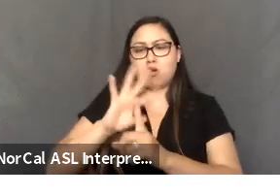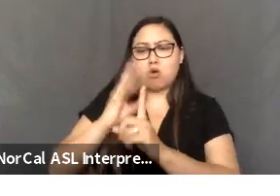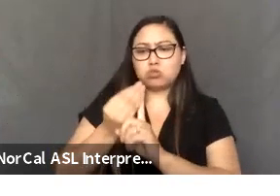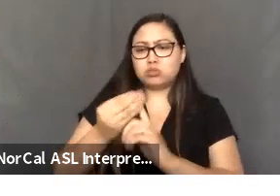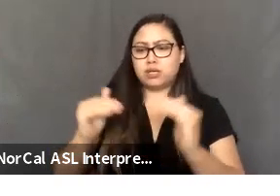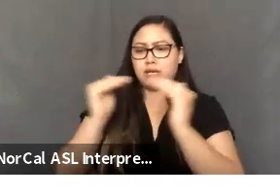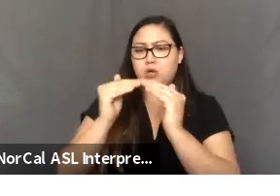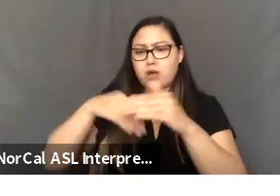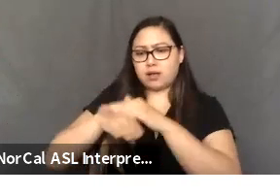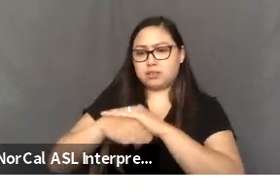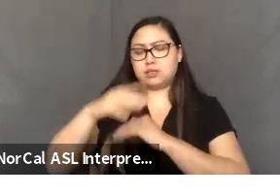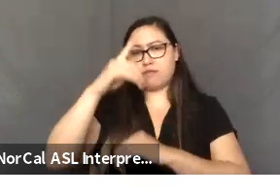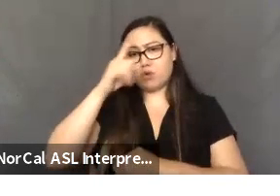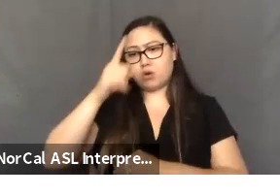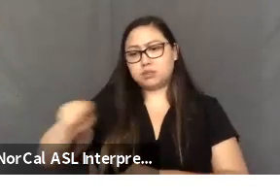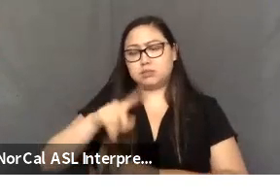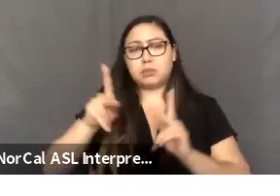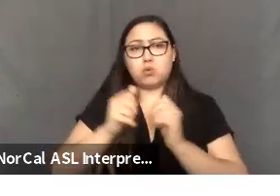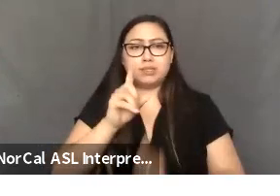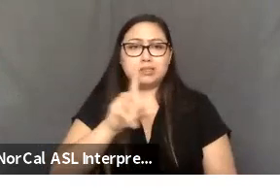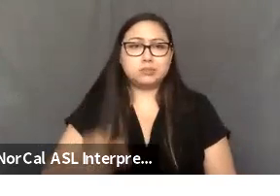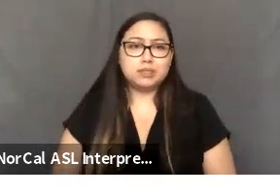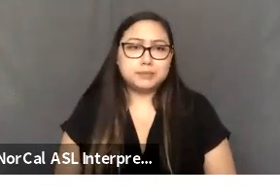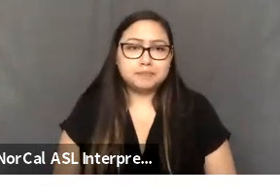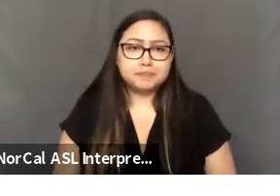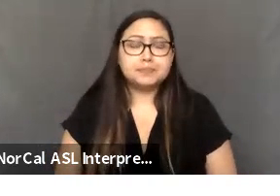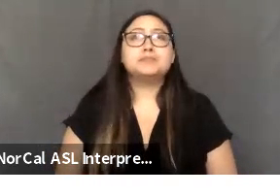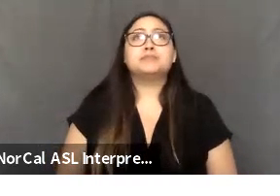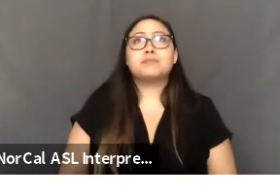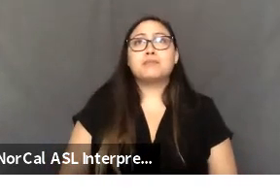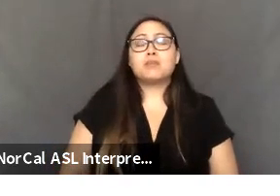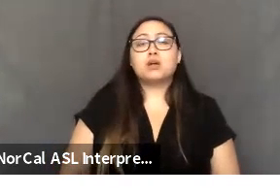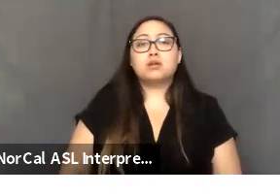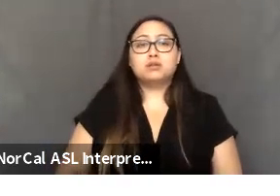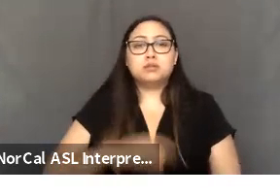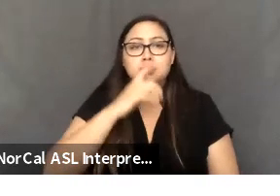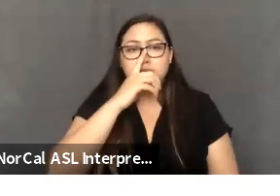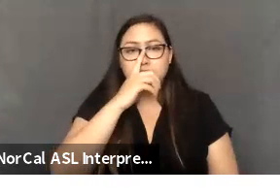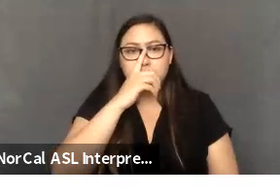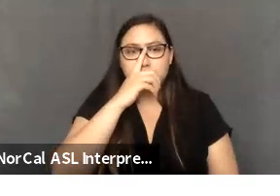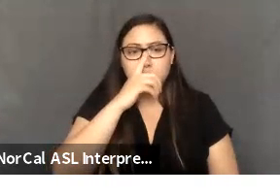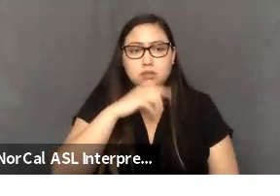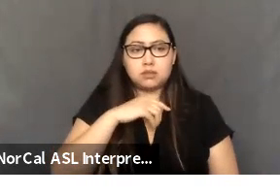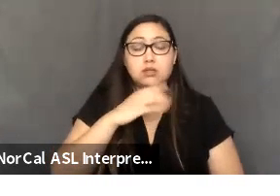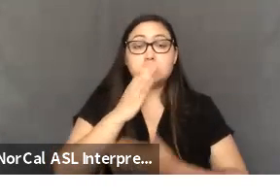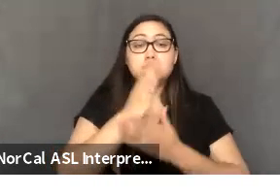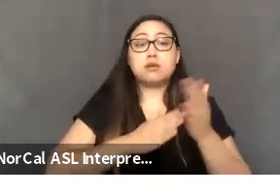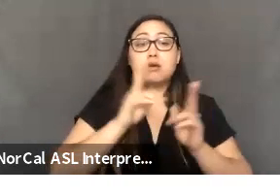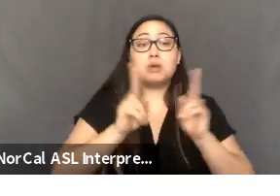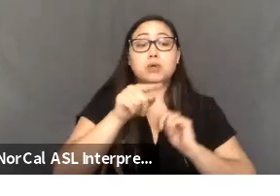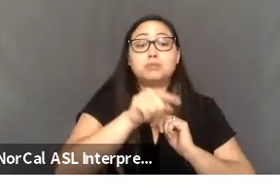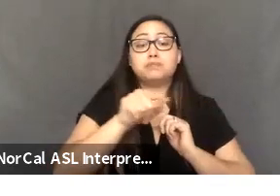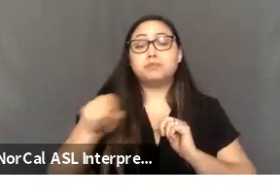to healthcare for people with disabilities. So for the first some individuals felt like their goal